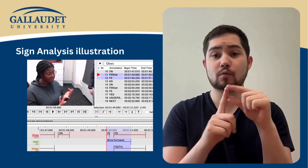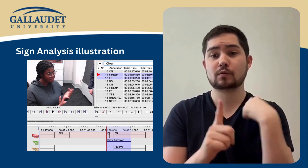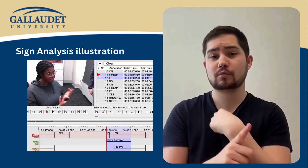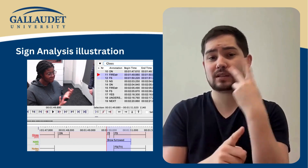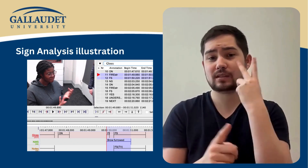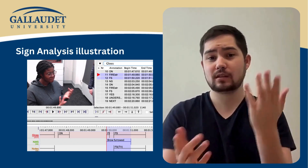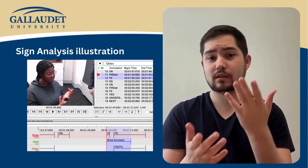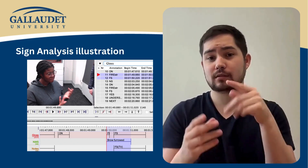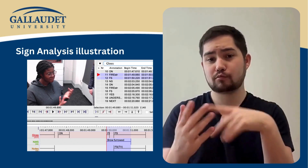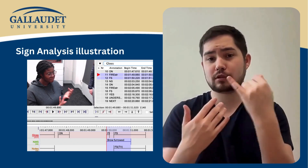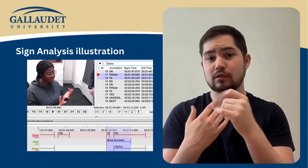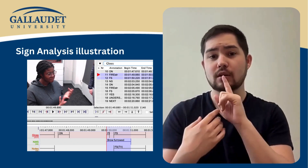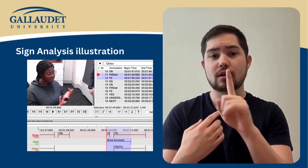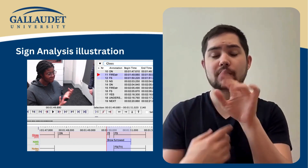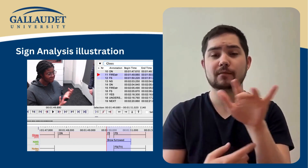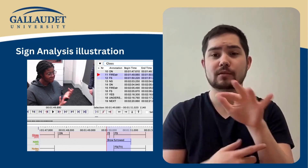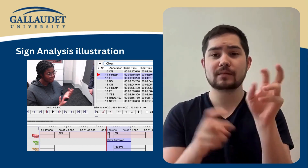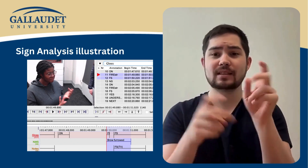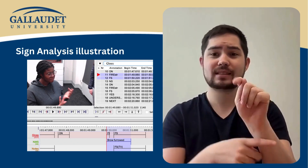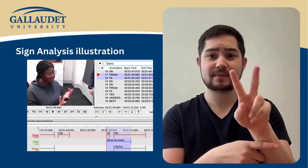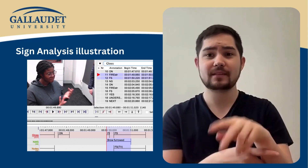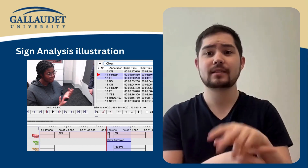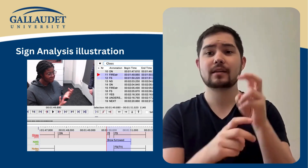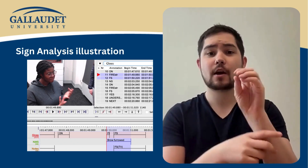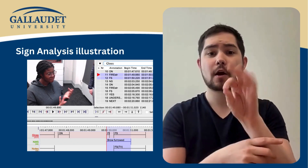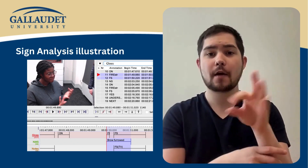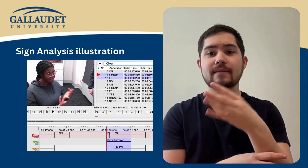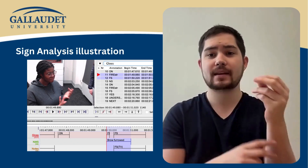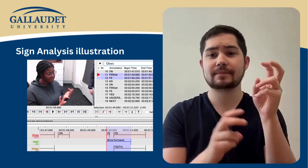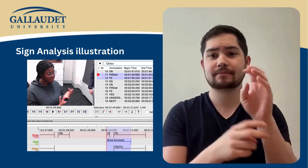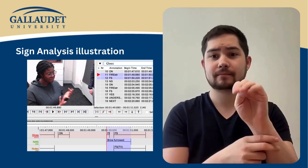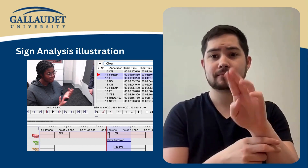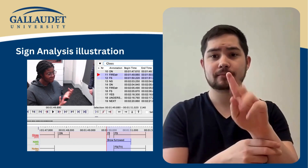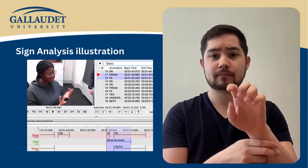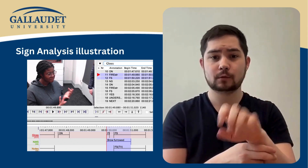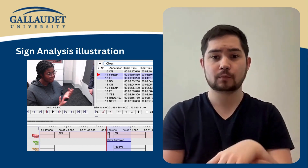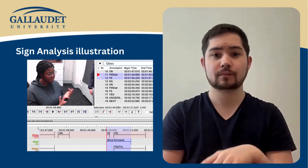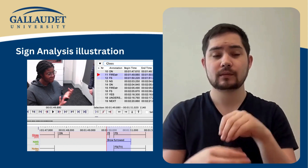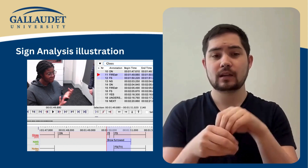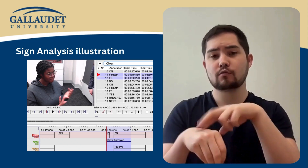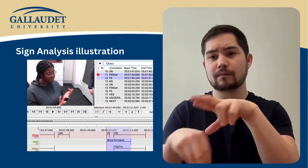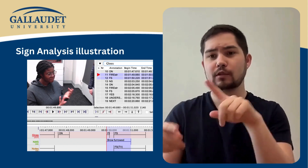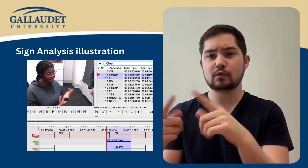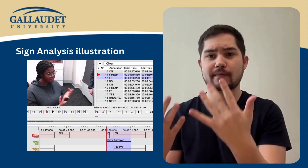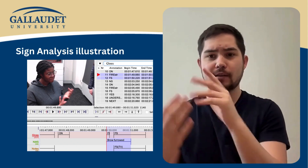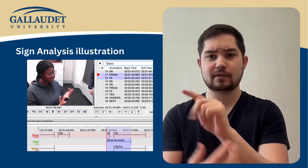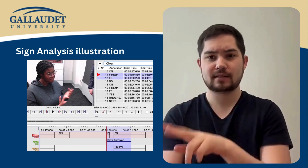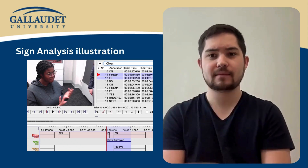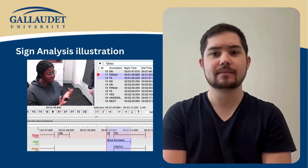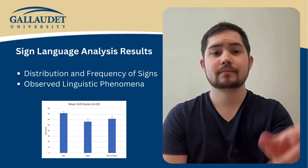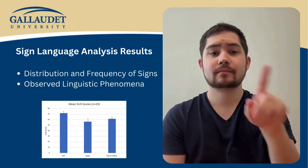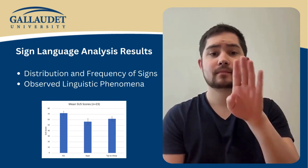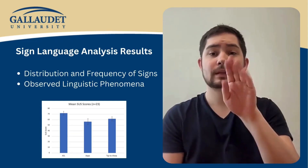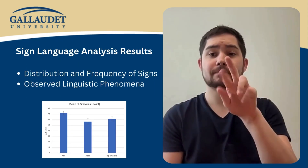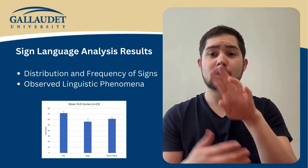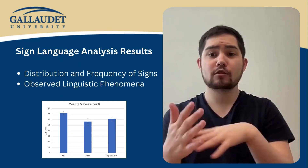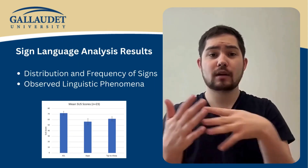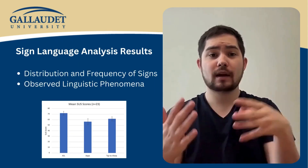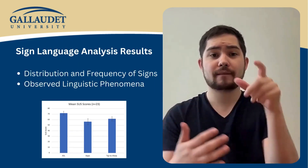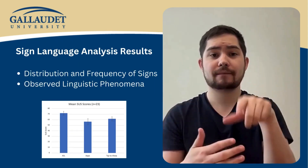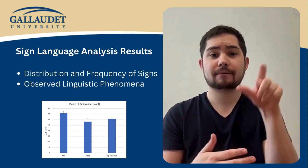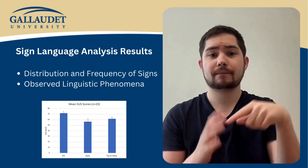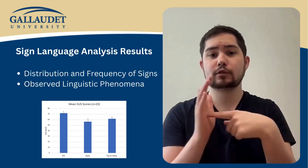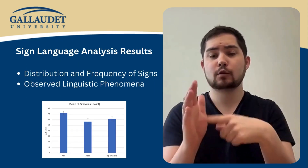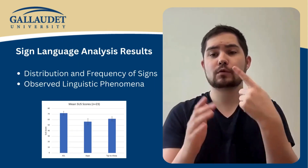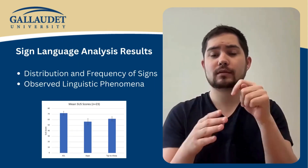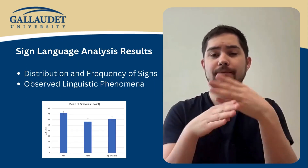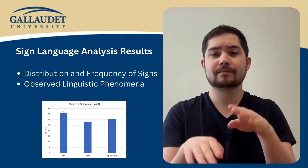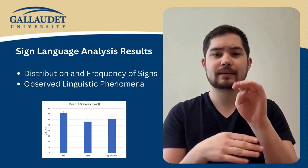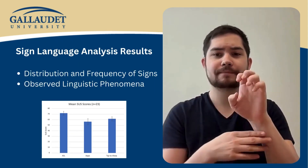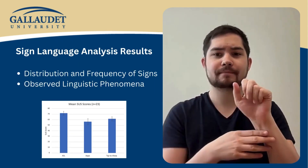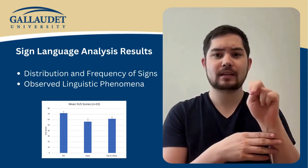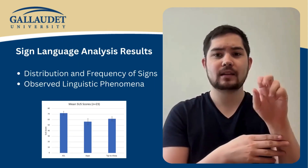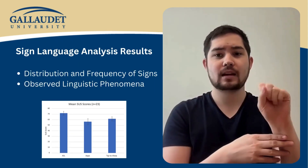we see in this project are fingerspelling TV, off, and mute in reference to the Fire TV. This